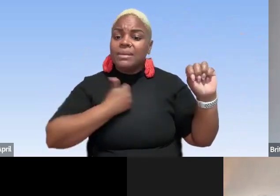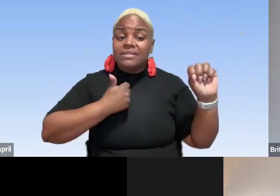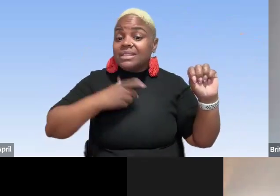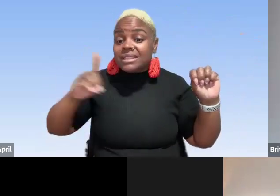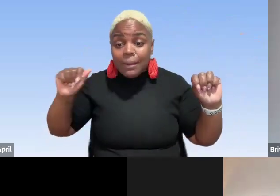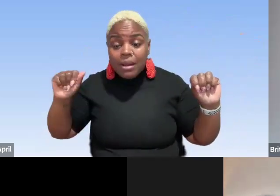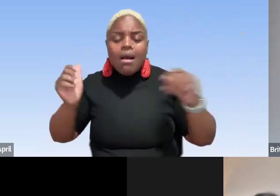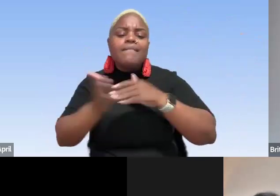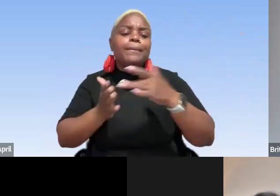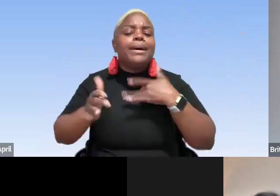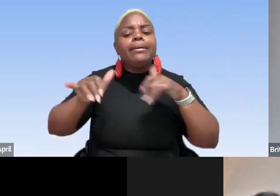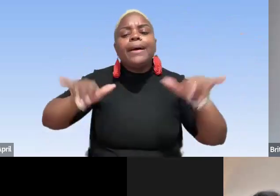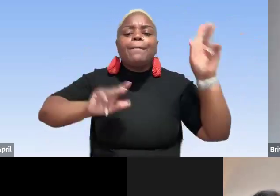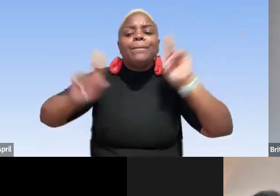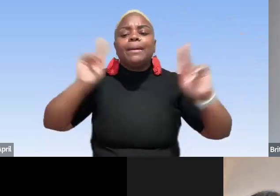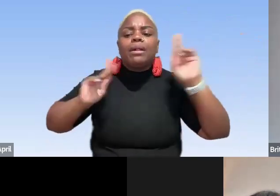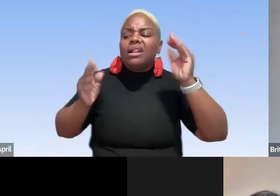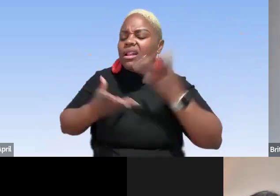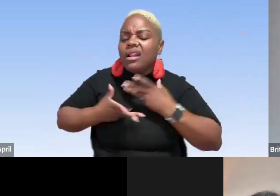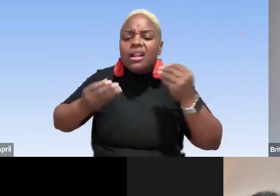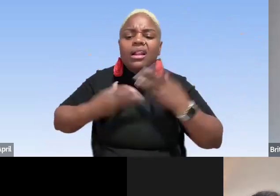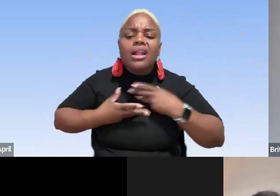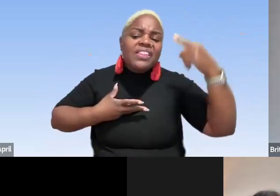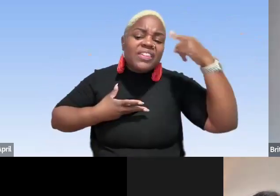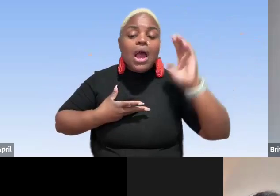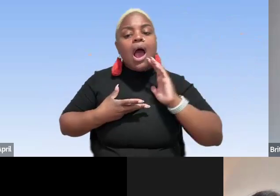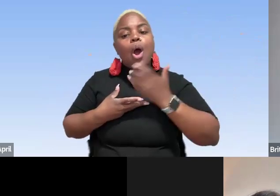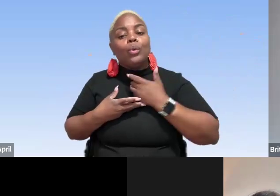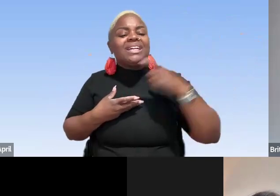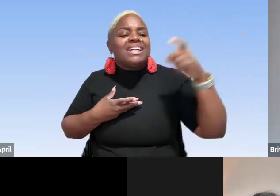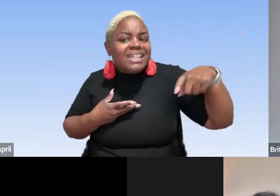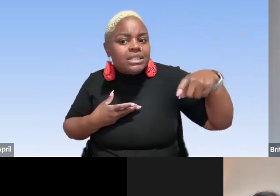that our needs and our need for care is a burden.